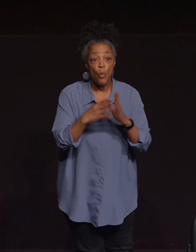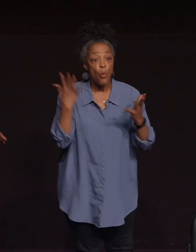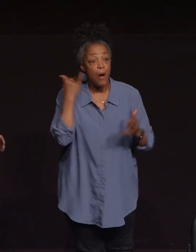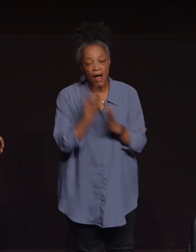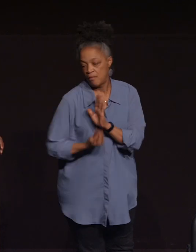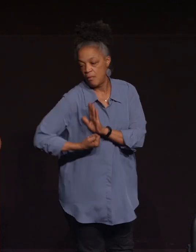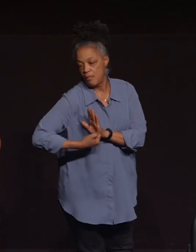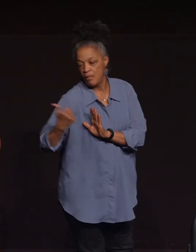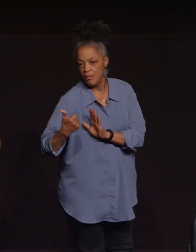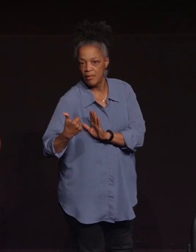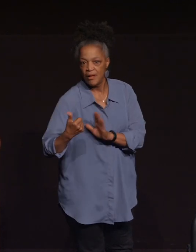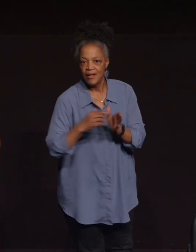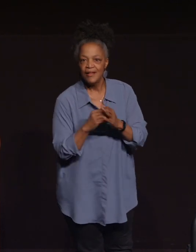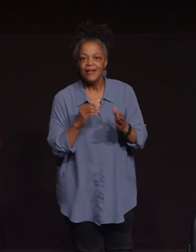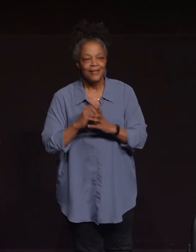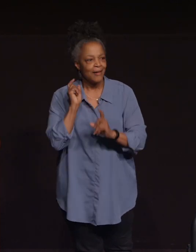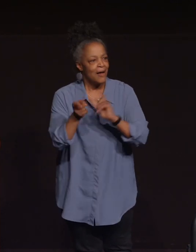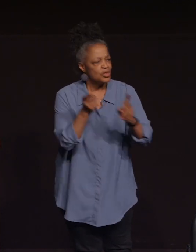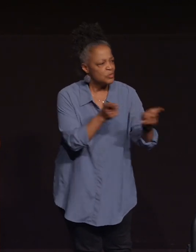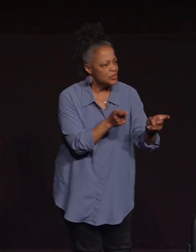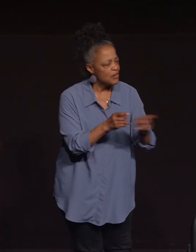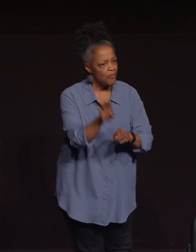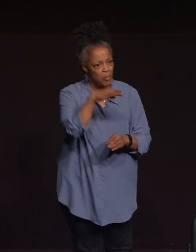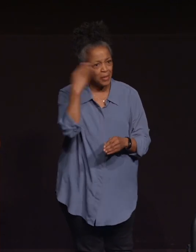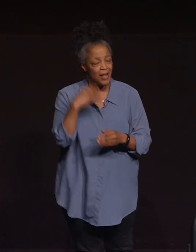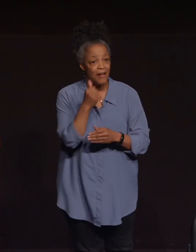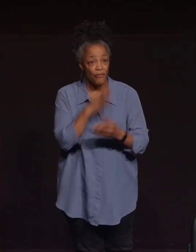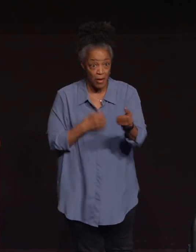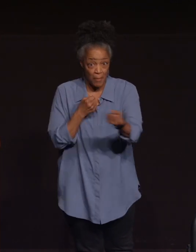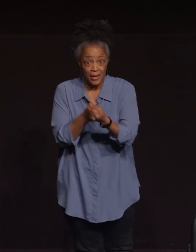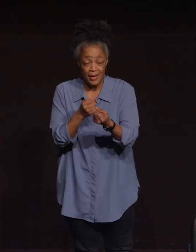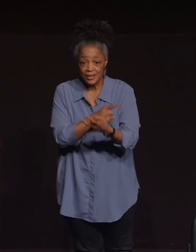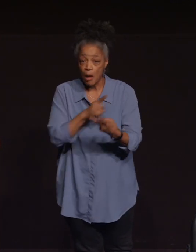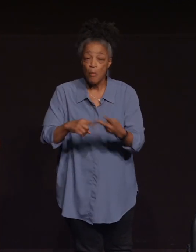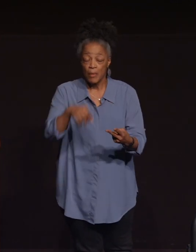fundamental contributions of Black feminists, Black queer,